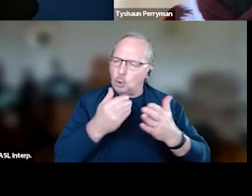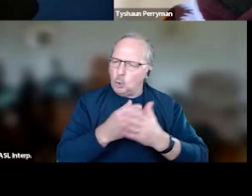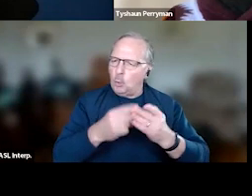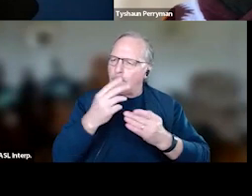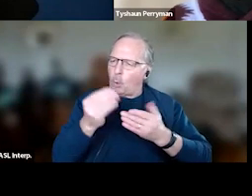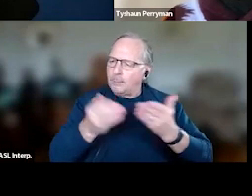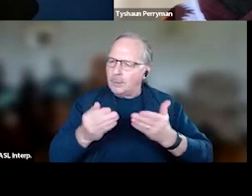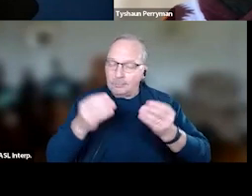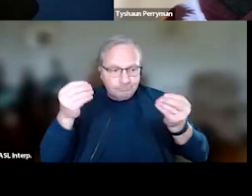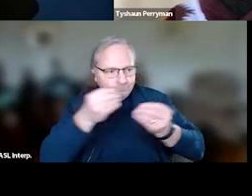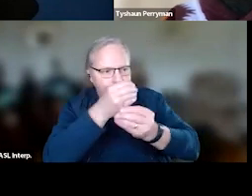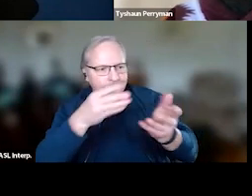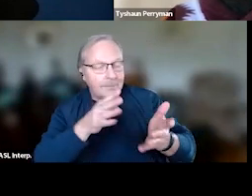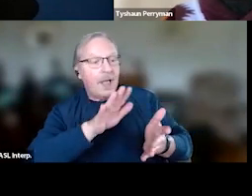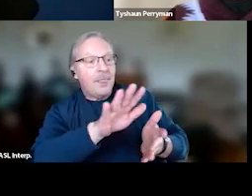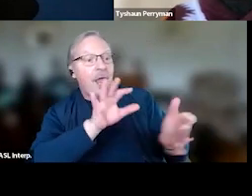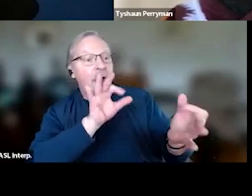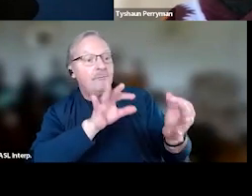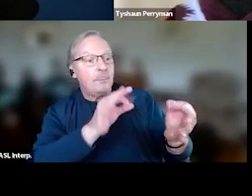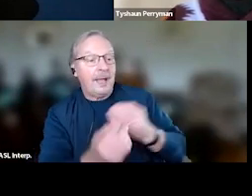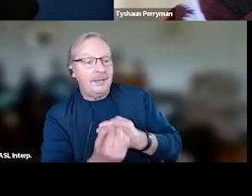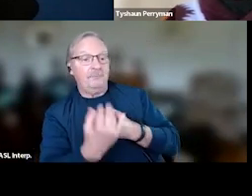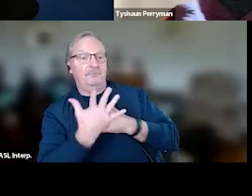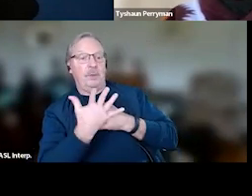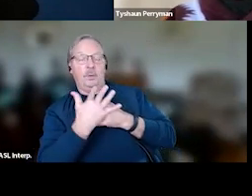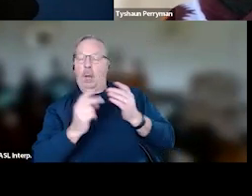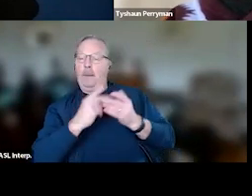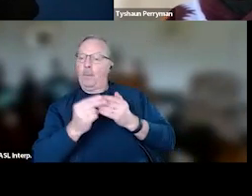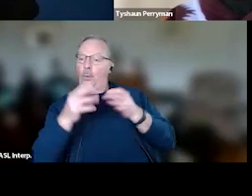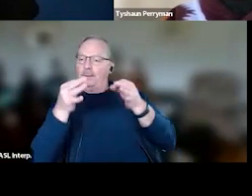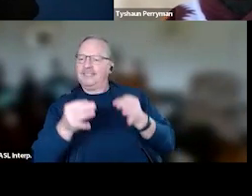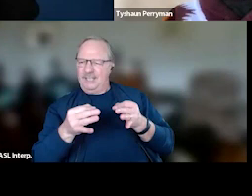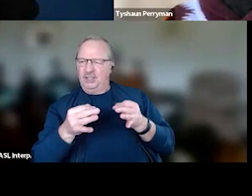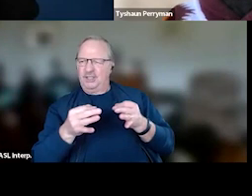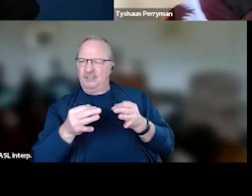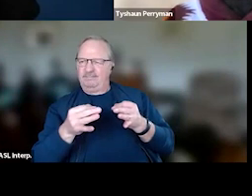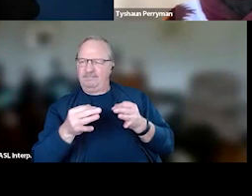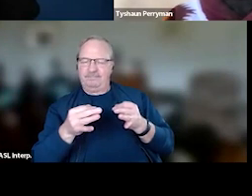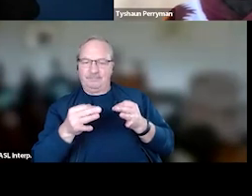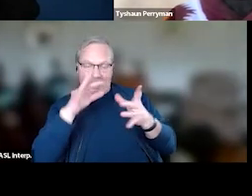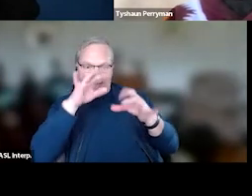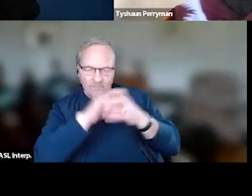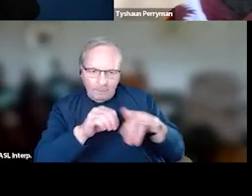how their feedback has influenced program decisions. Involving. Working with community members